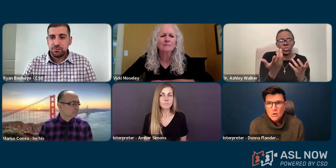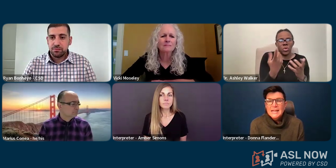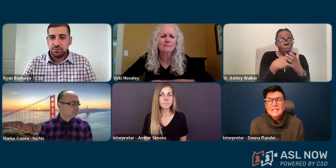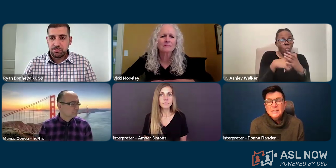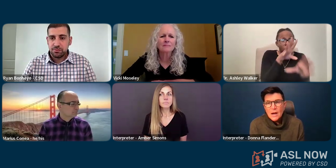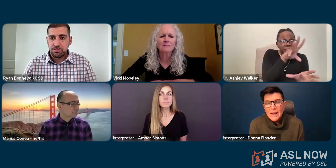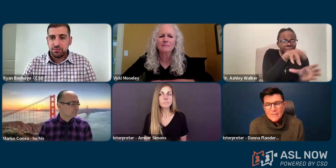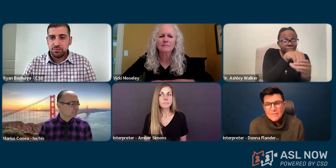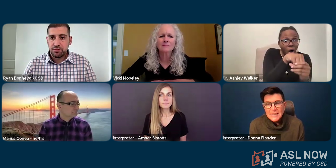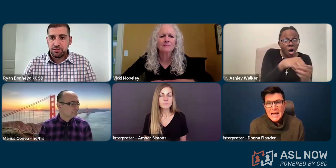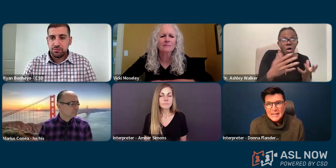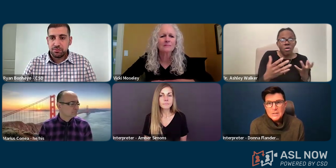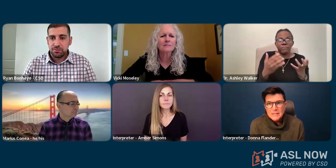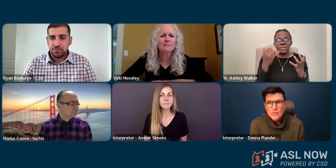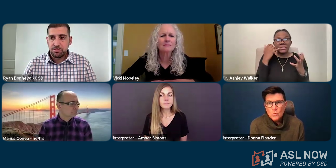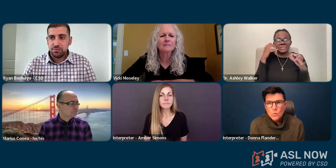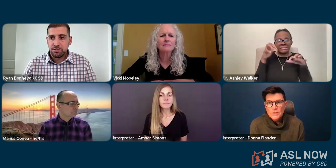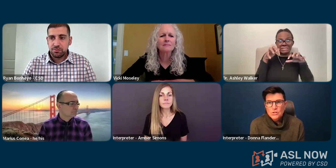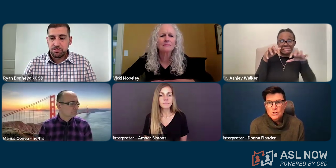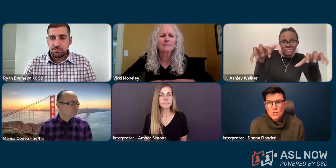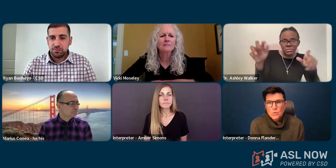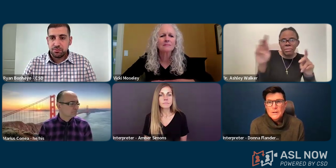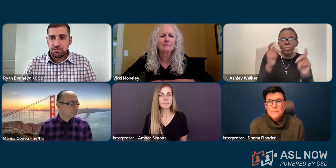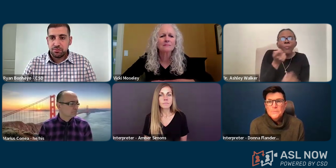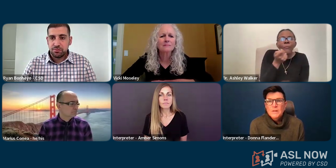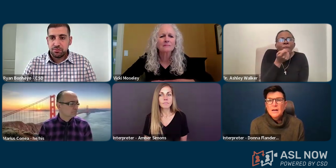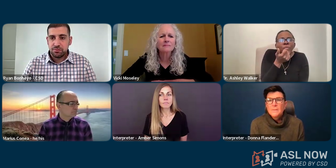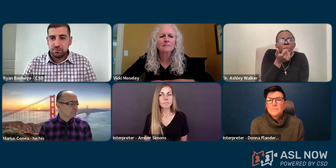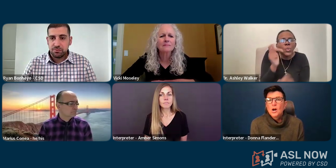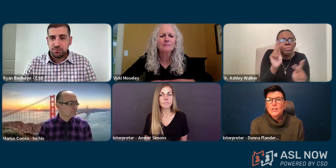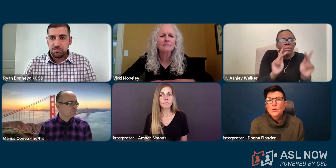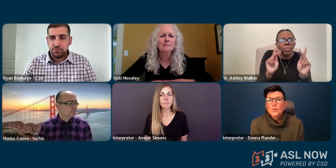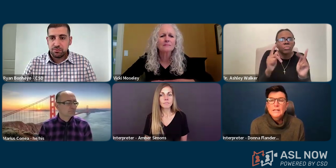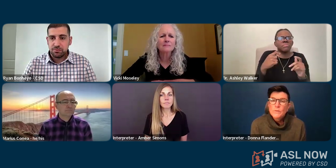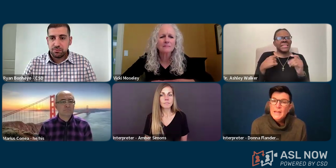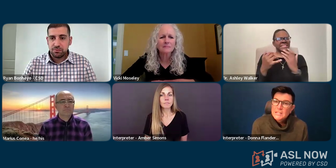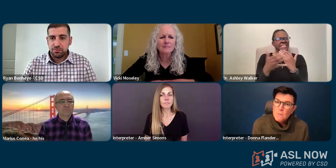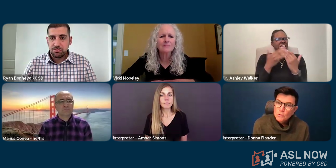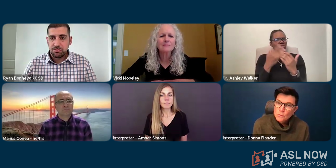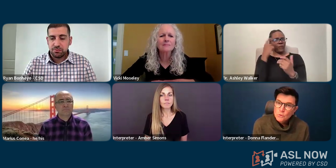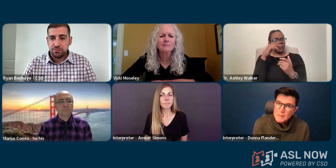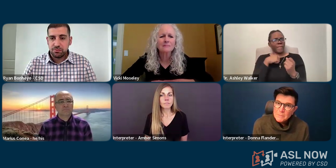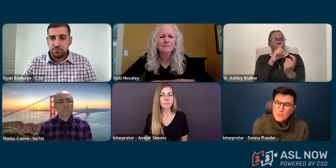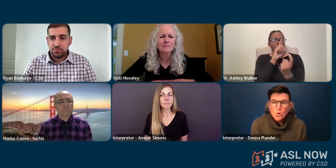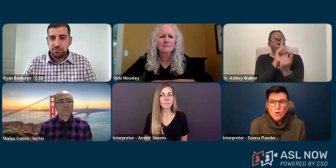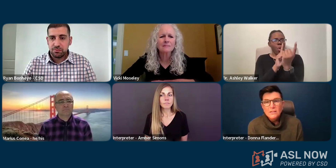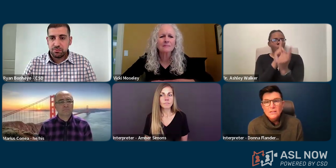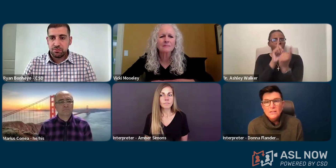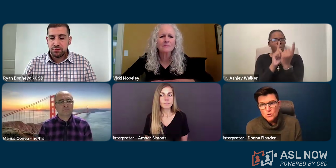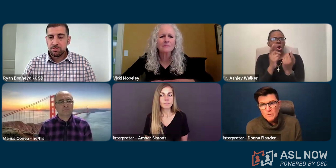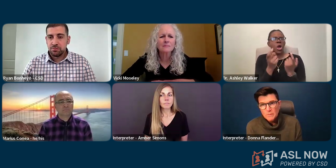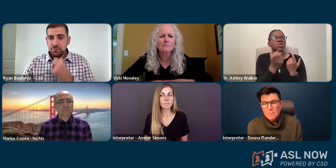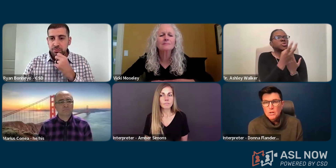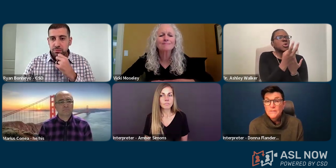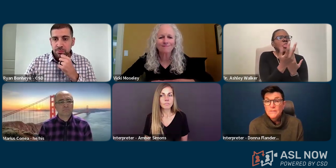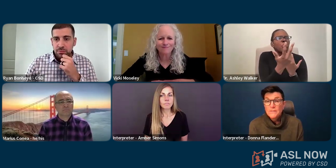So it I would have to say it kind of depends on the work that you do. Are you working with a small group of people or a large group of people?